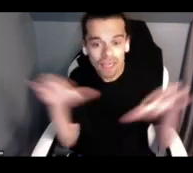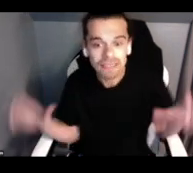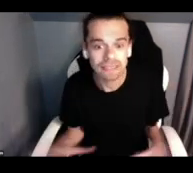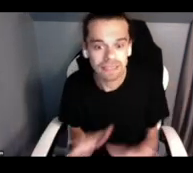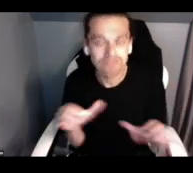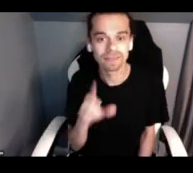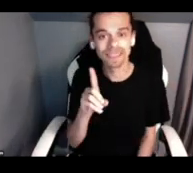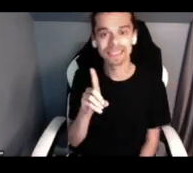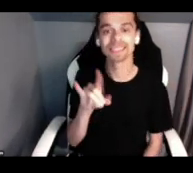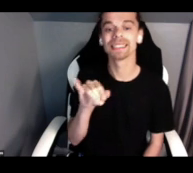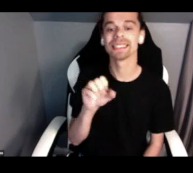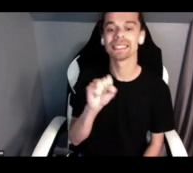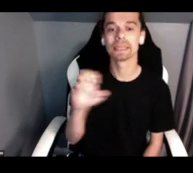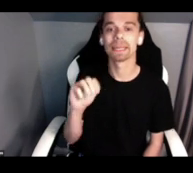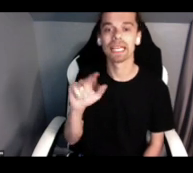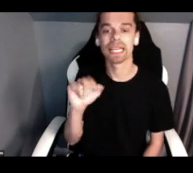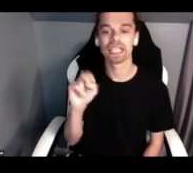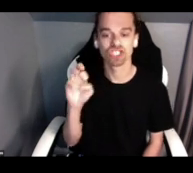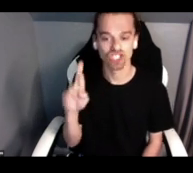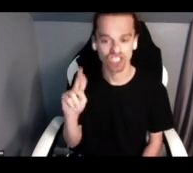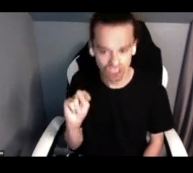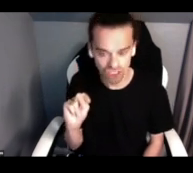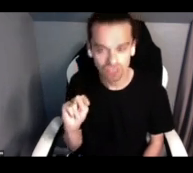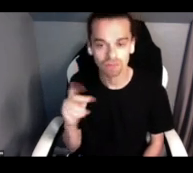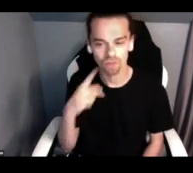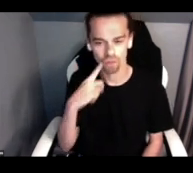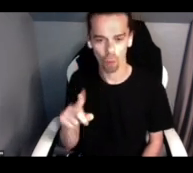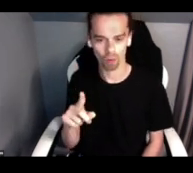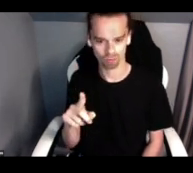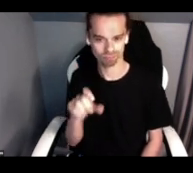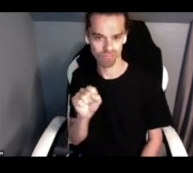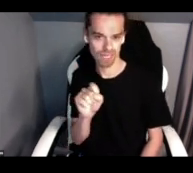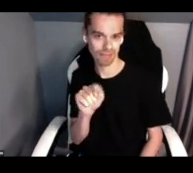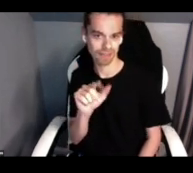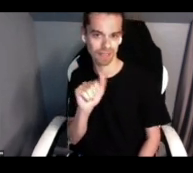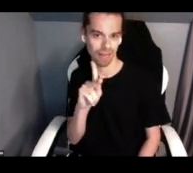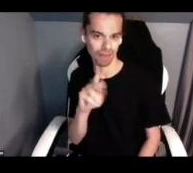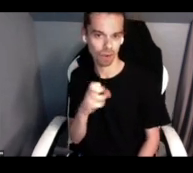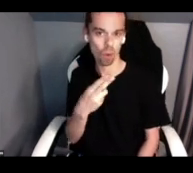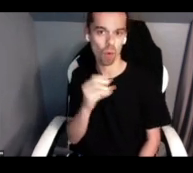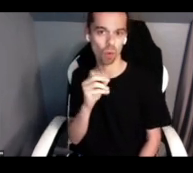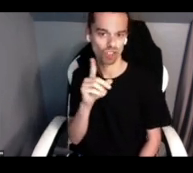trainings for stakeholders within the CLEC.